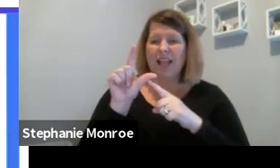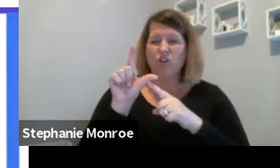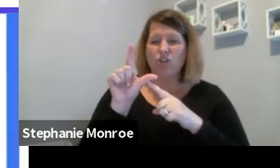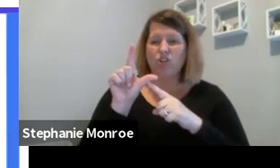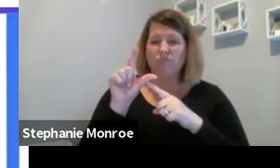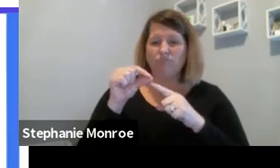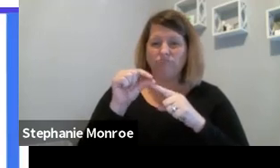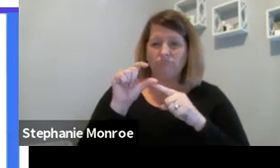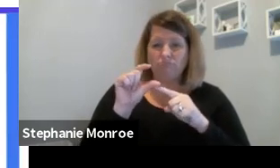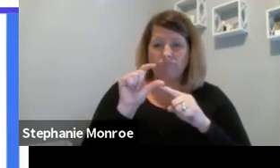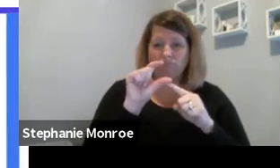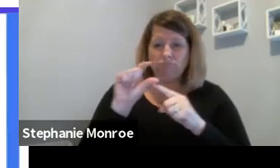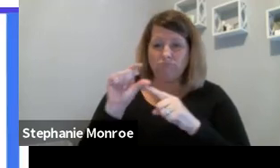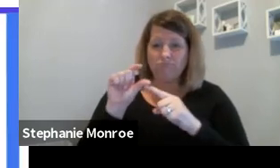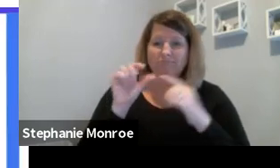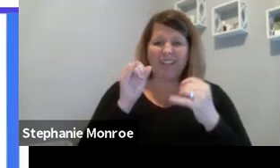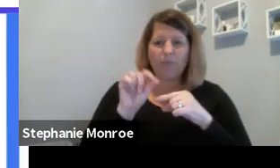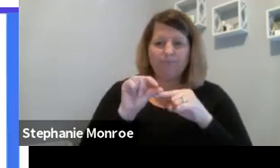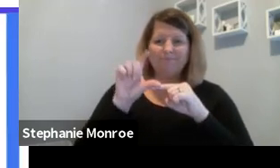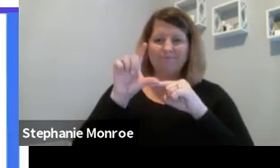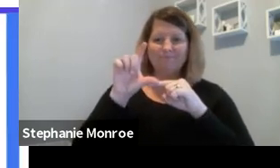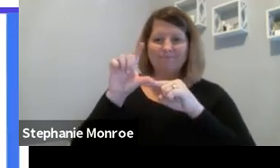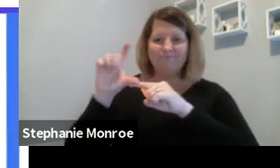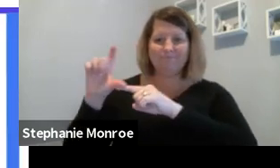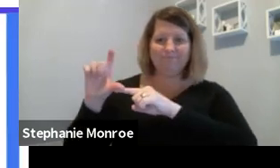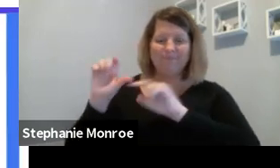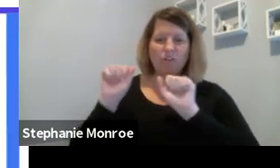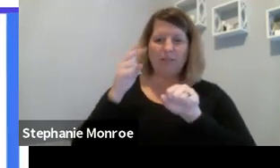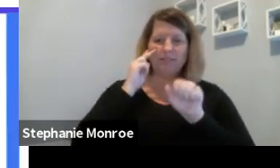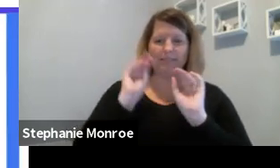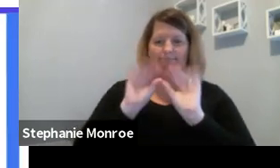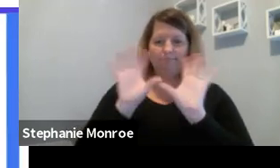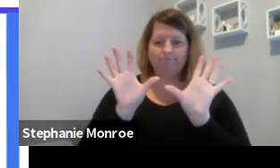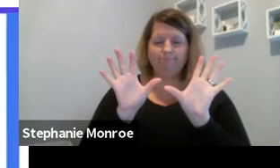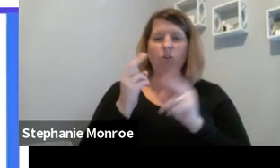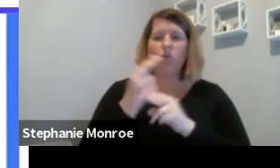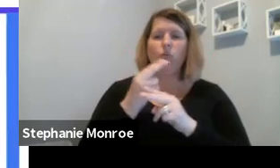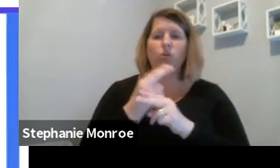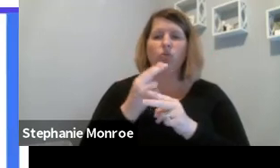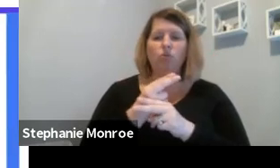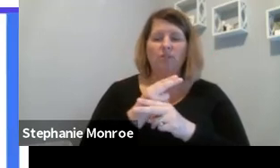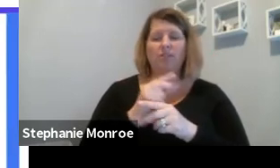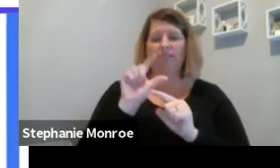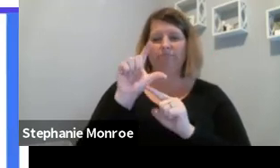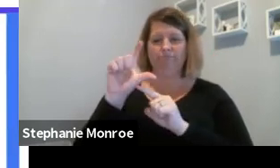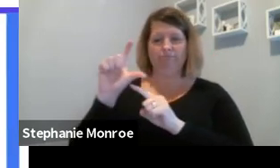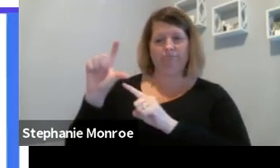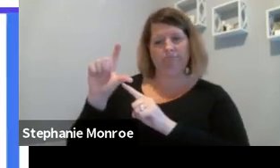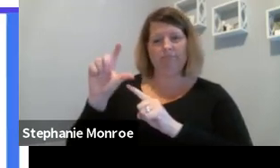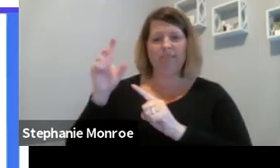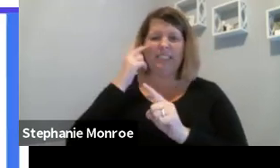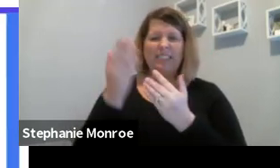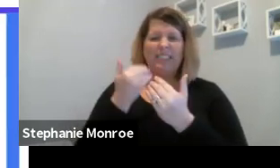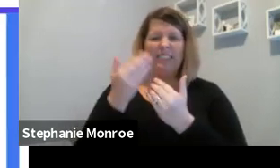on all slides are large and we are using sans serif font that is easy to read.